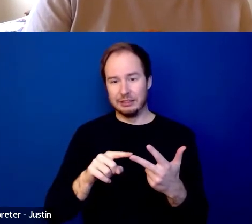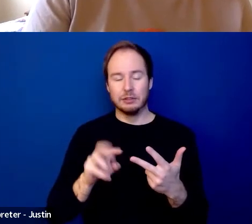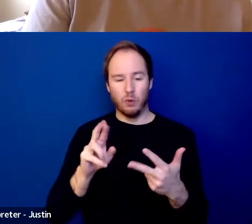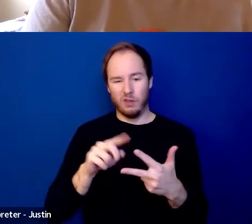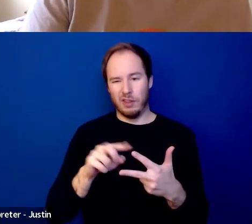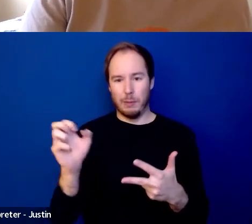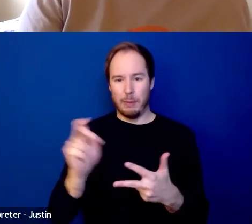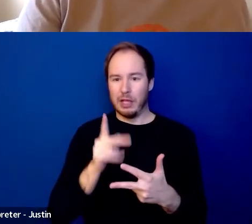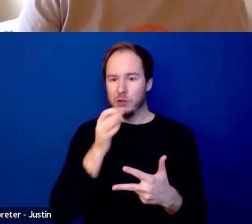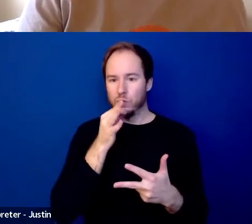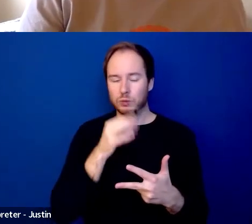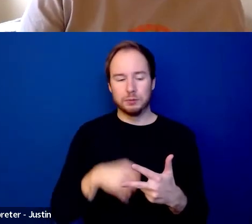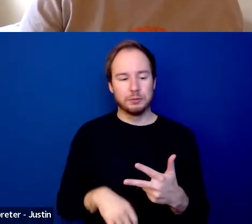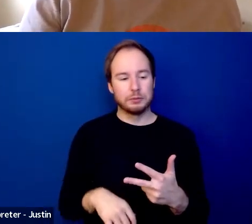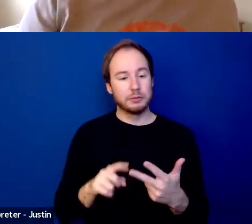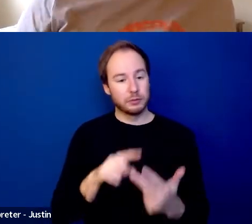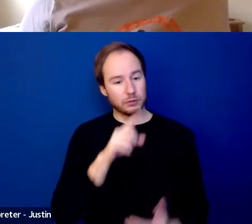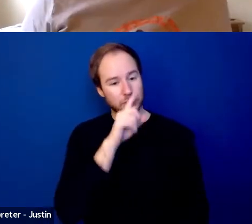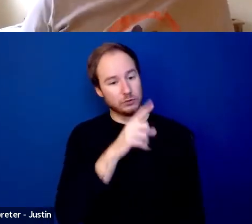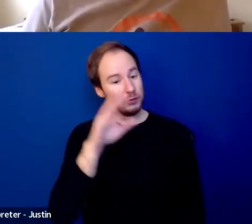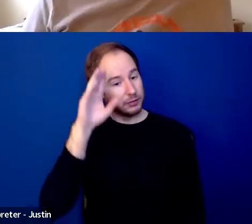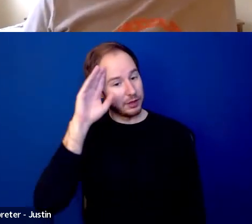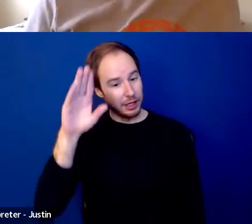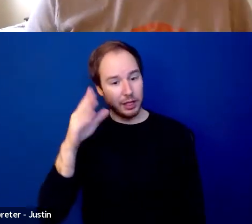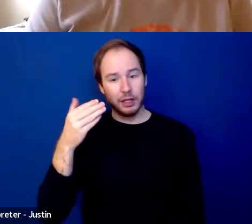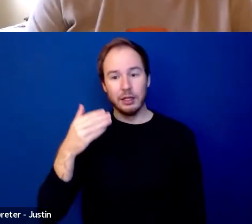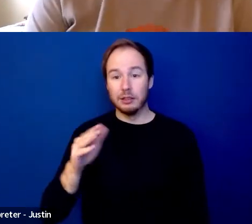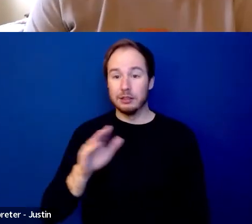Sure. Hello, everyone. Nice to meet you.